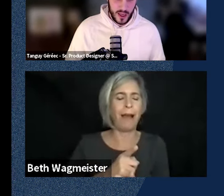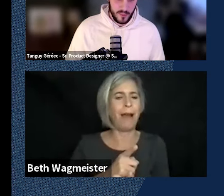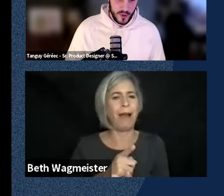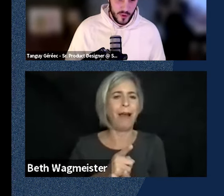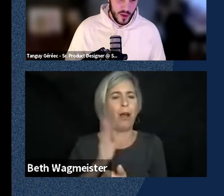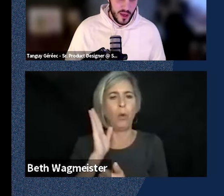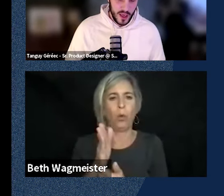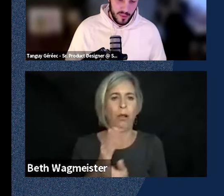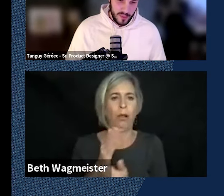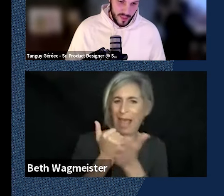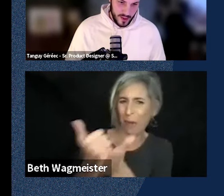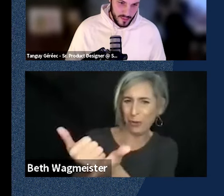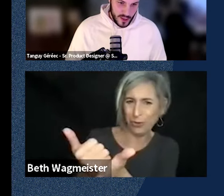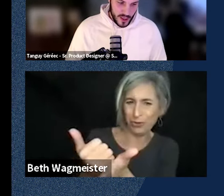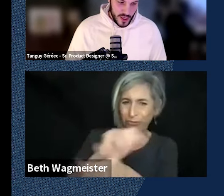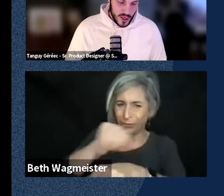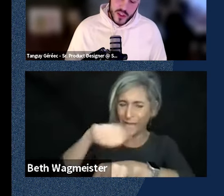help you implement them.